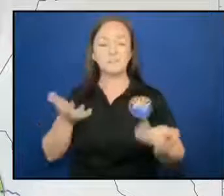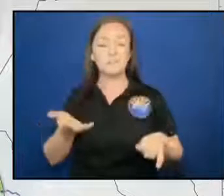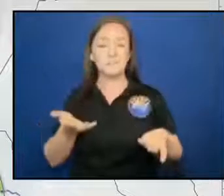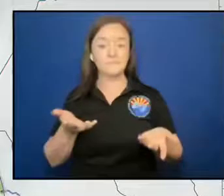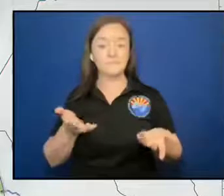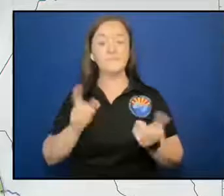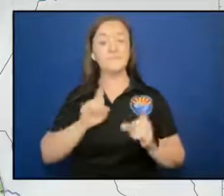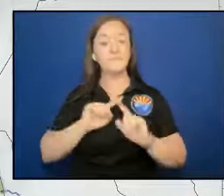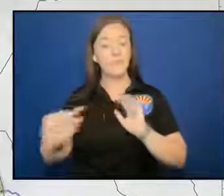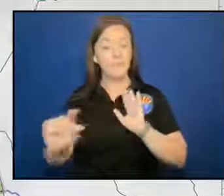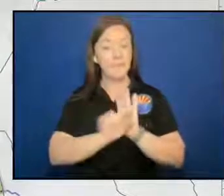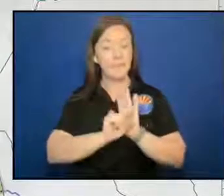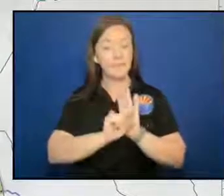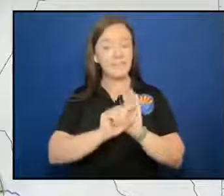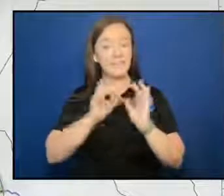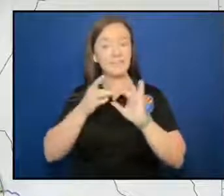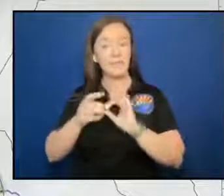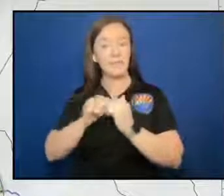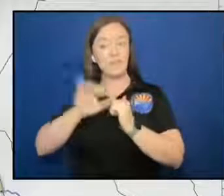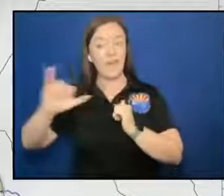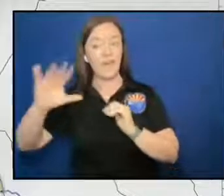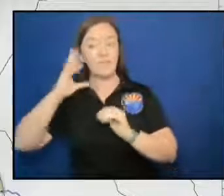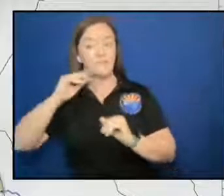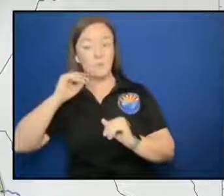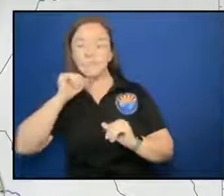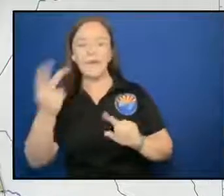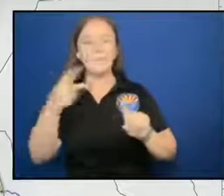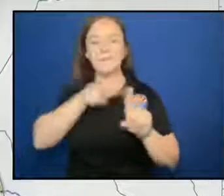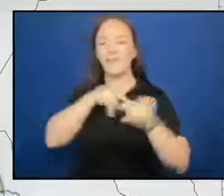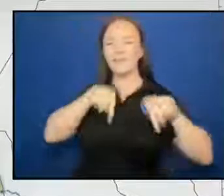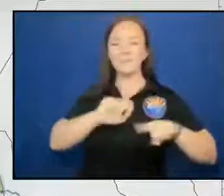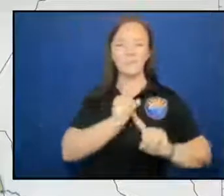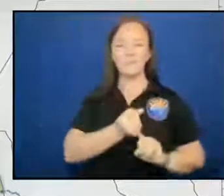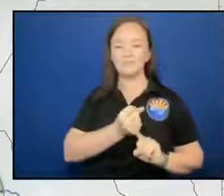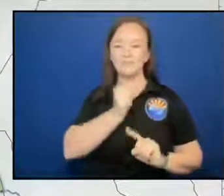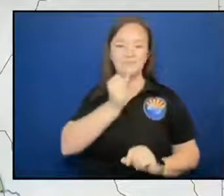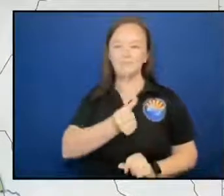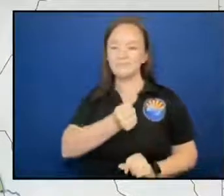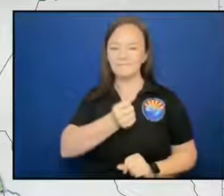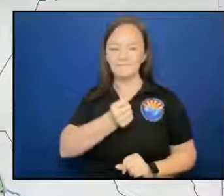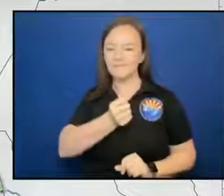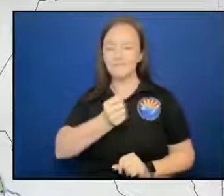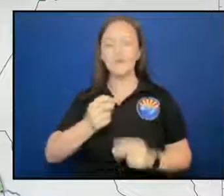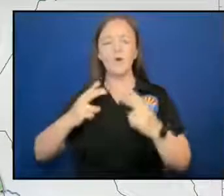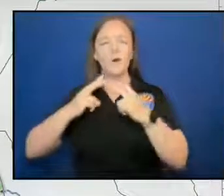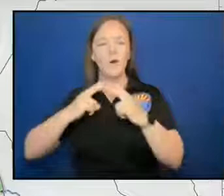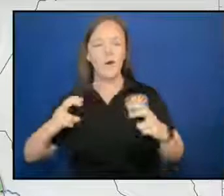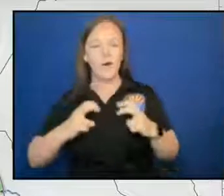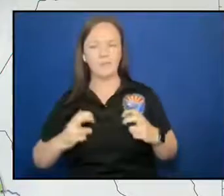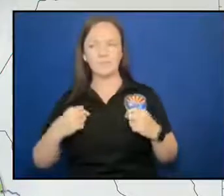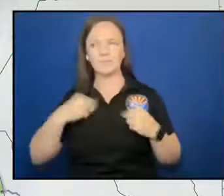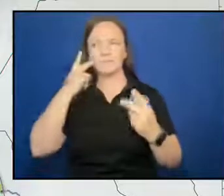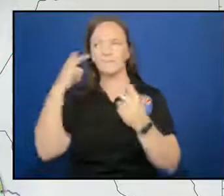I WILL TURN IT BACK OVER TO CELESTE. THANK YOU V VERY MUCH CARL,